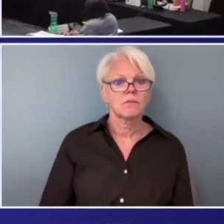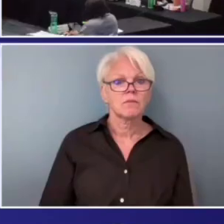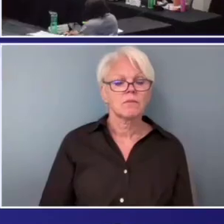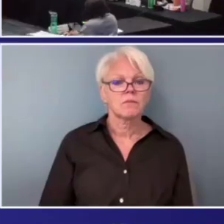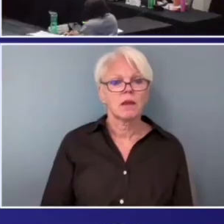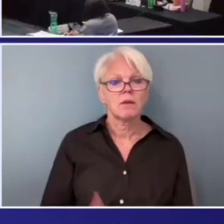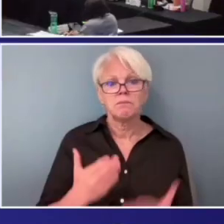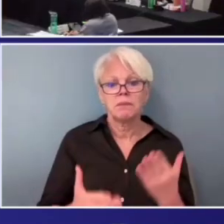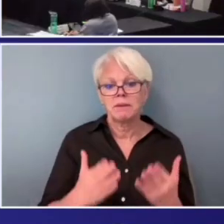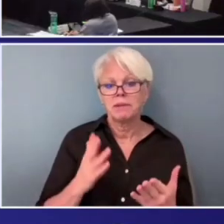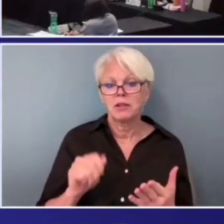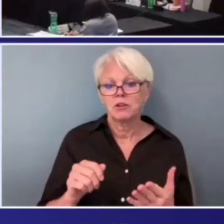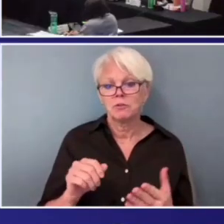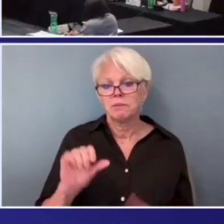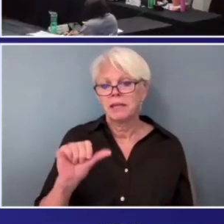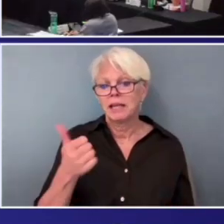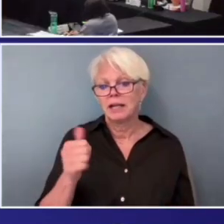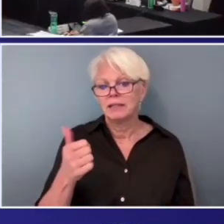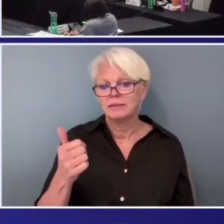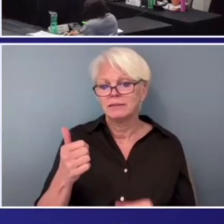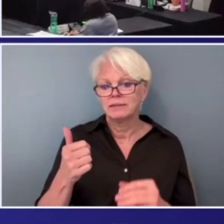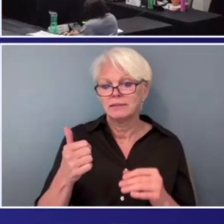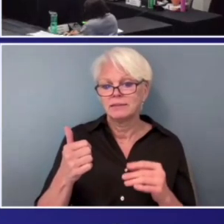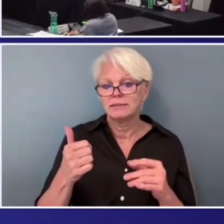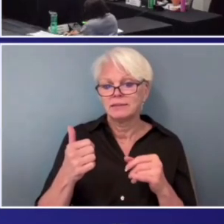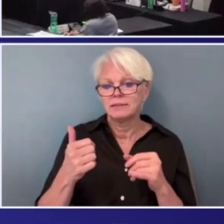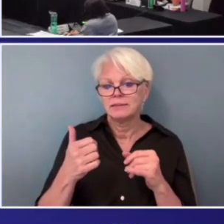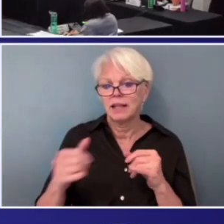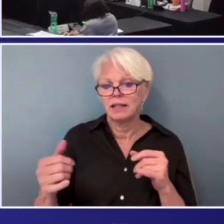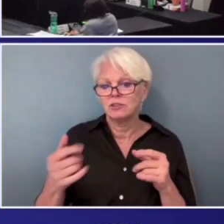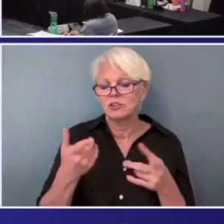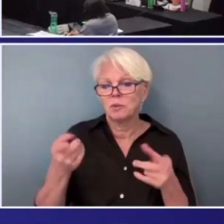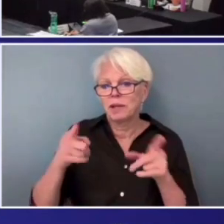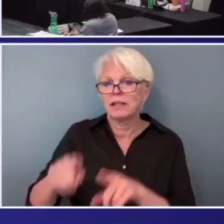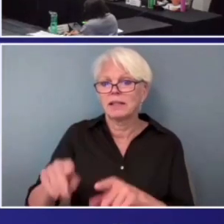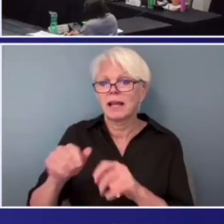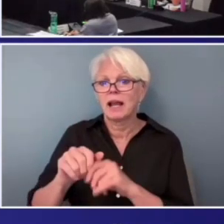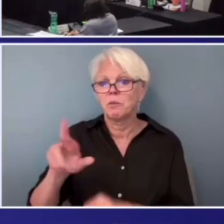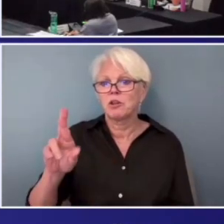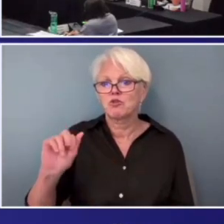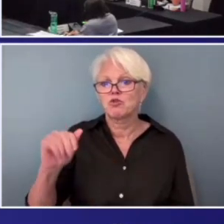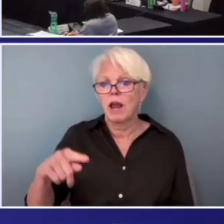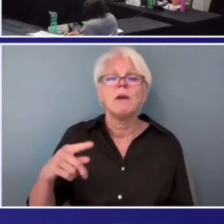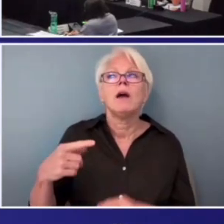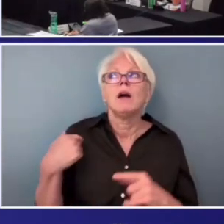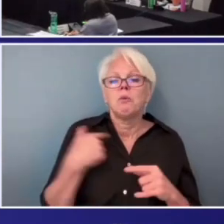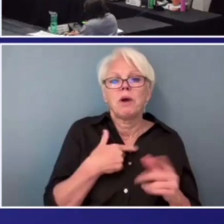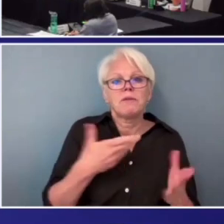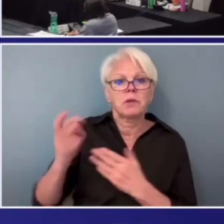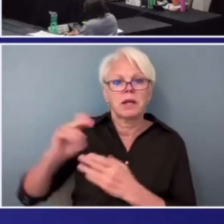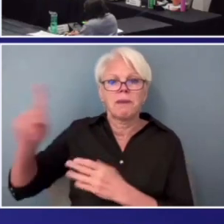align with RAP. So we'd like to just take that back and clarify because we just need to look at that. Thank you.